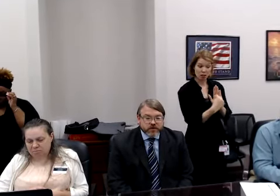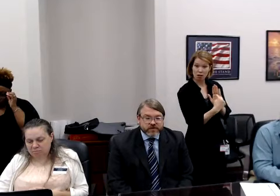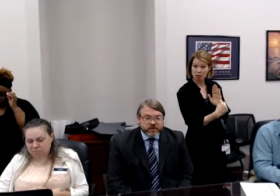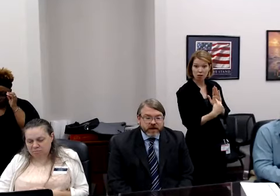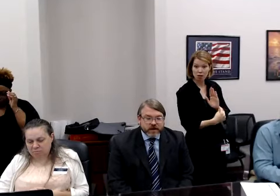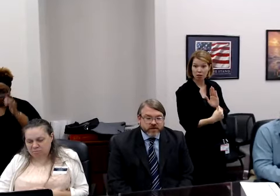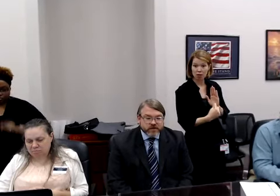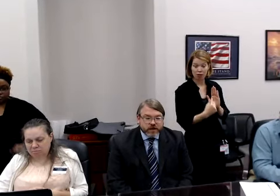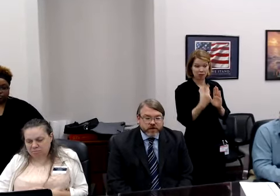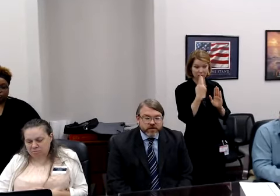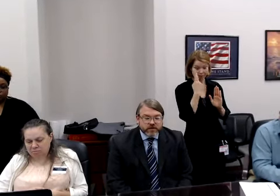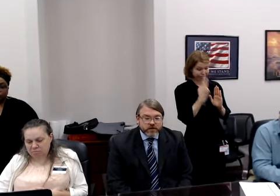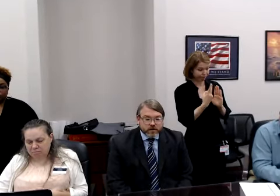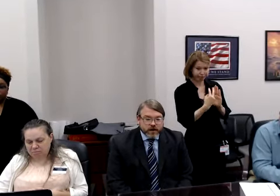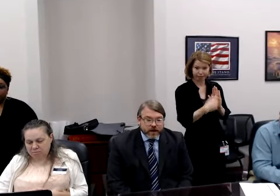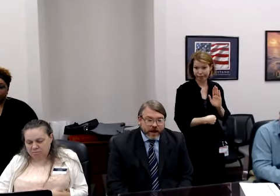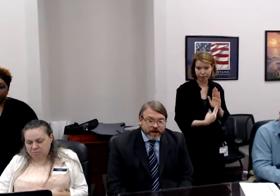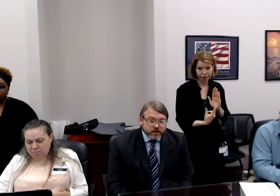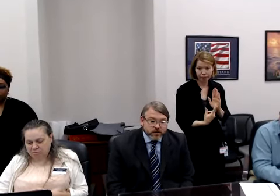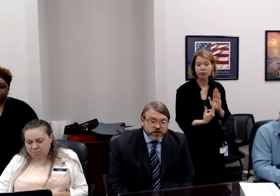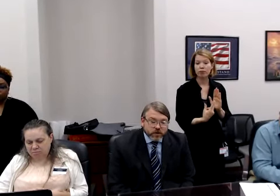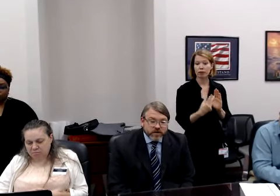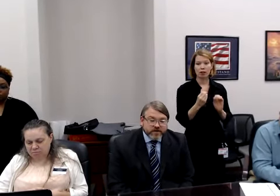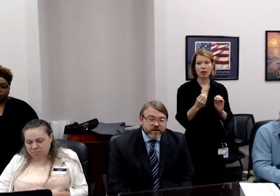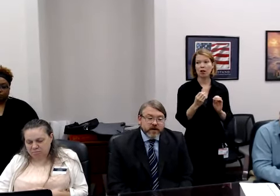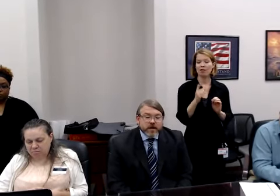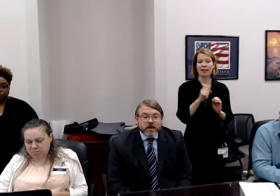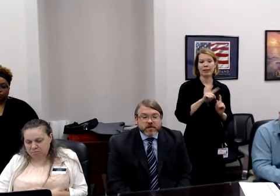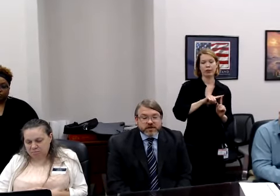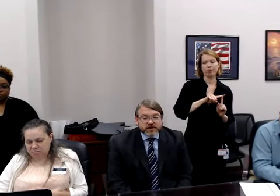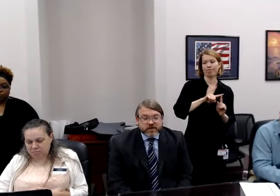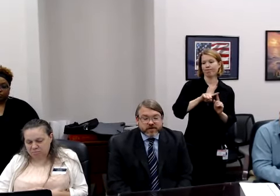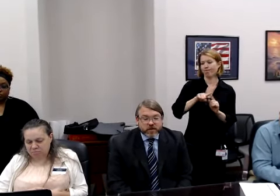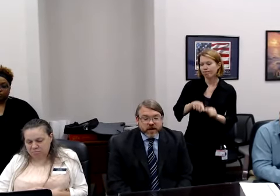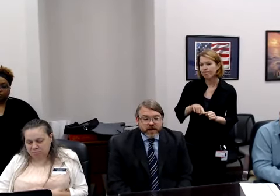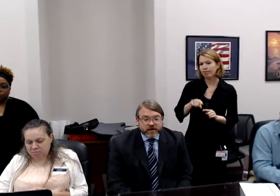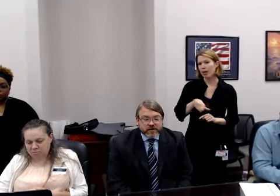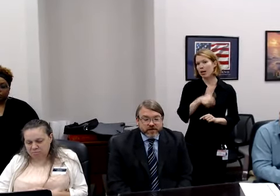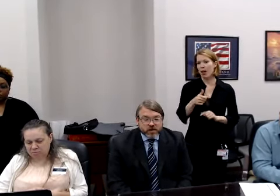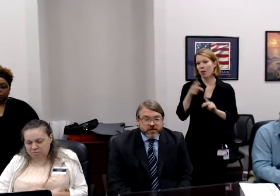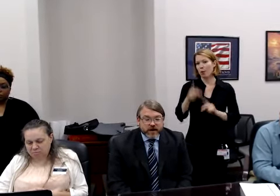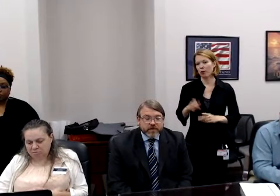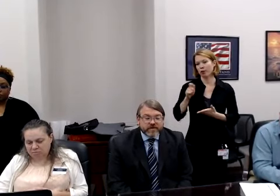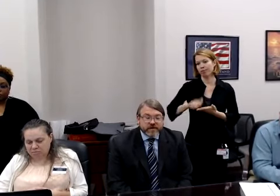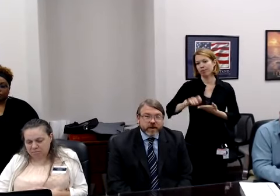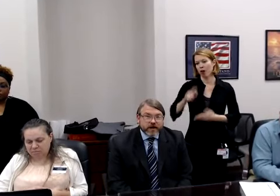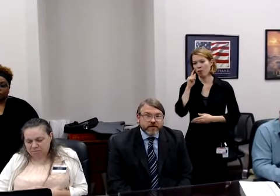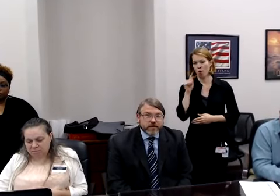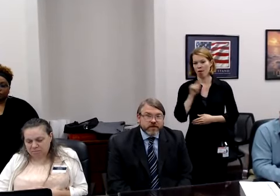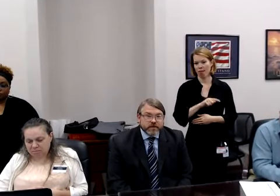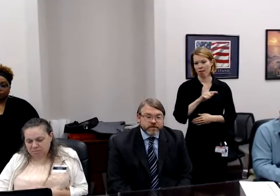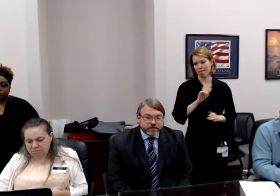or use a pen to write with had no choice but to trust somebody else to mark their absentee ballot for them.